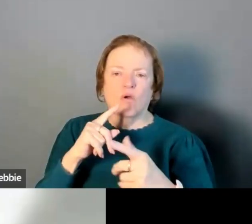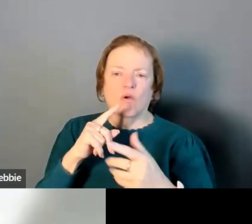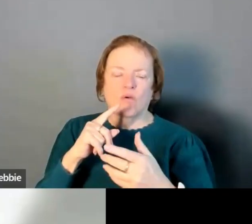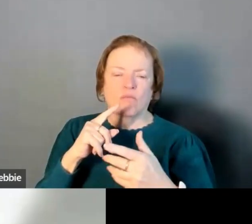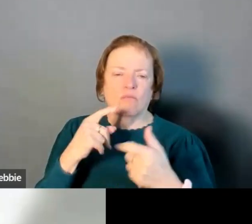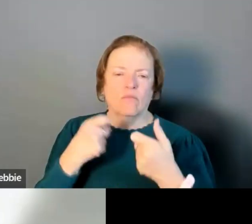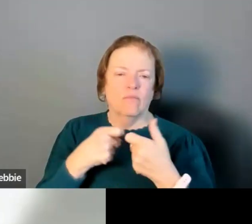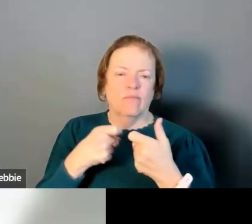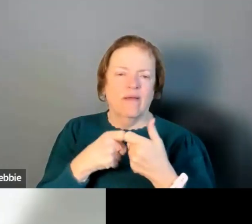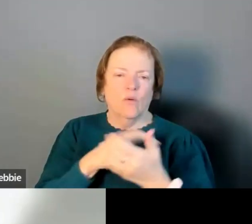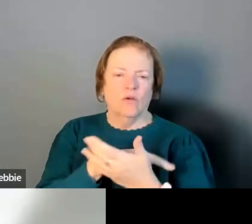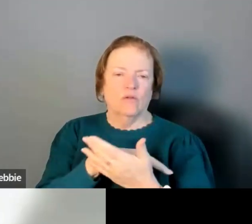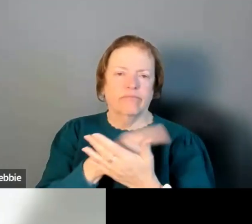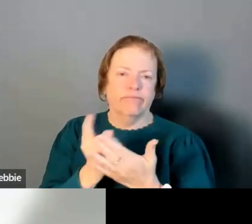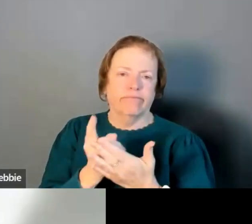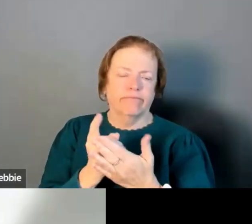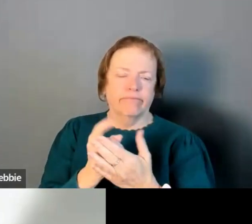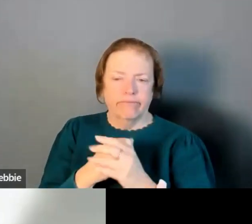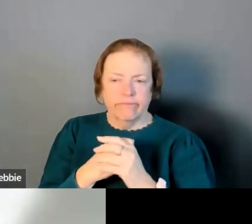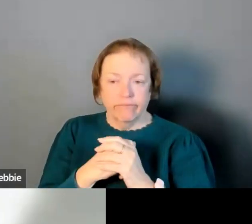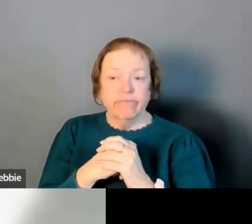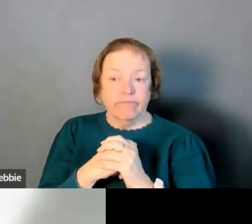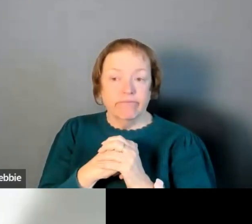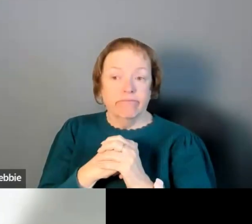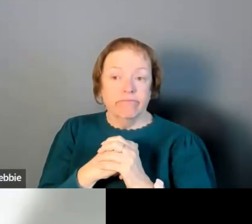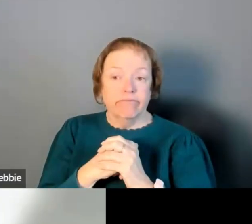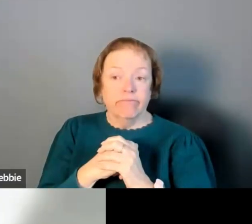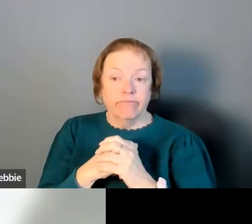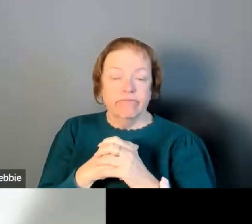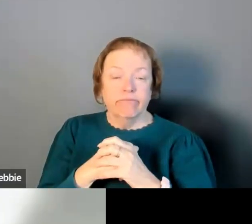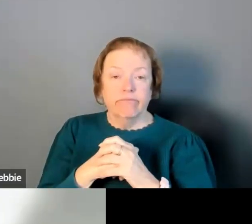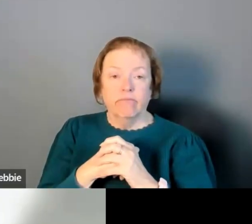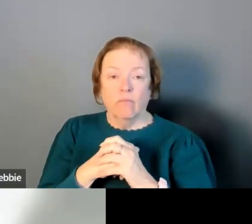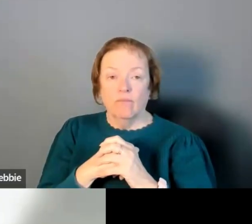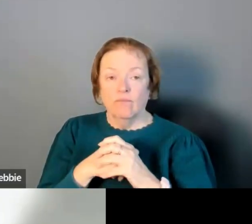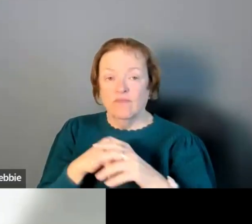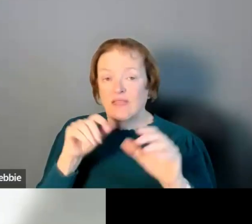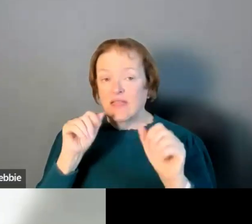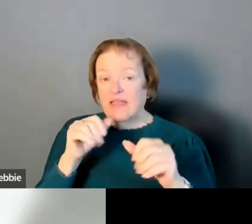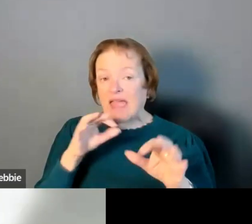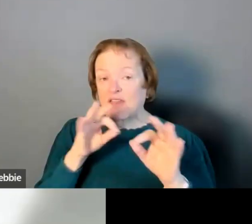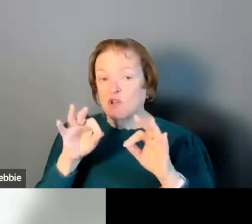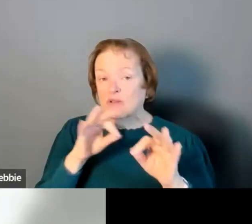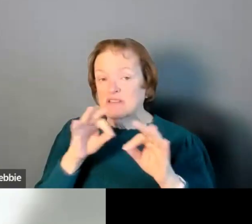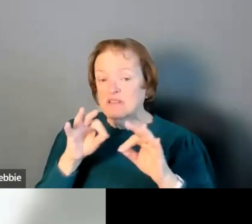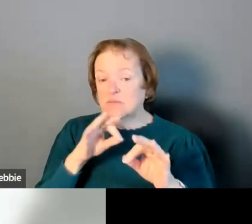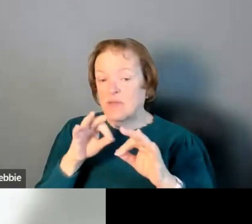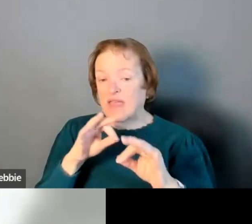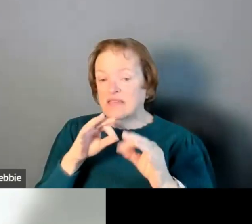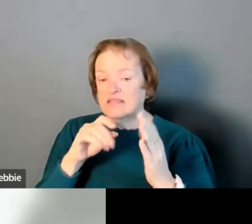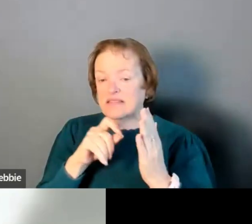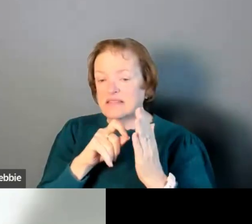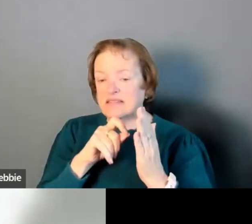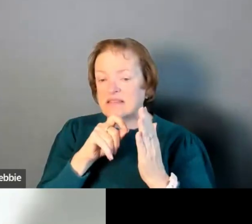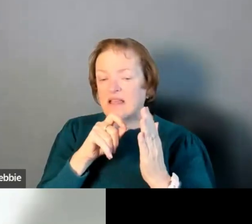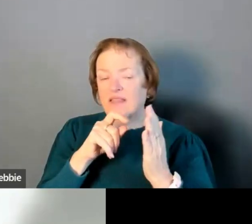Beautiful. Alright, can you please explain what that checker does, the MLx audio checker?